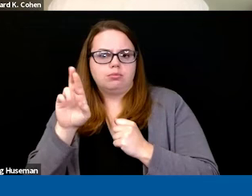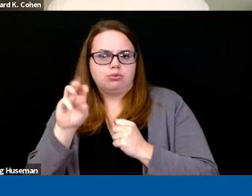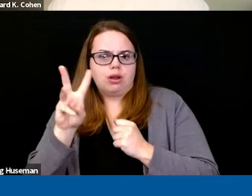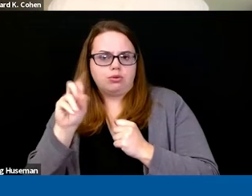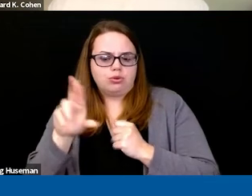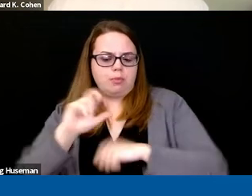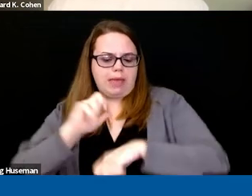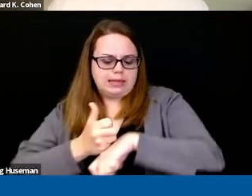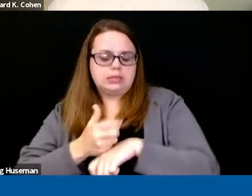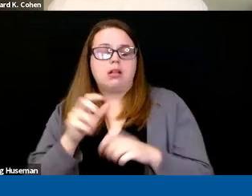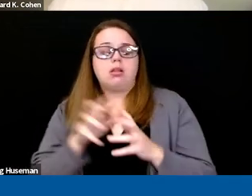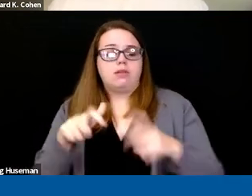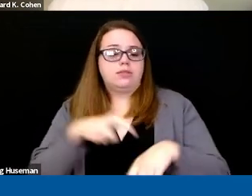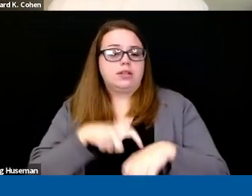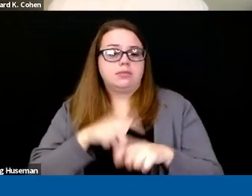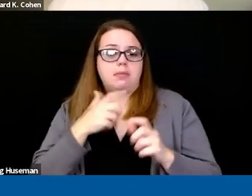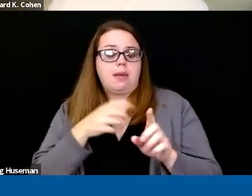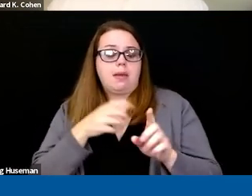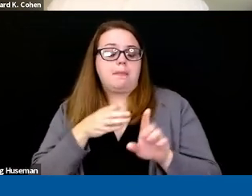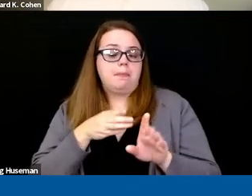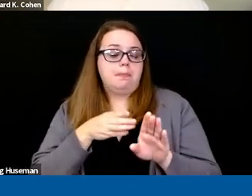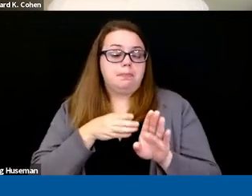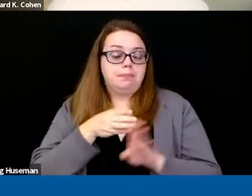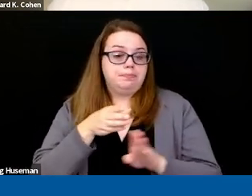A lot of times since my main development machine is my Mac,